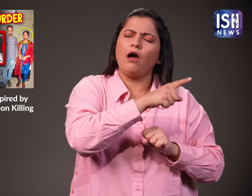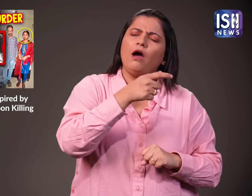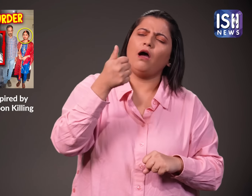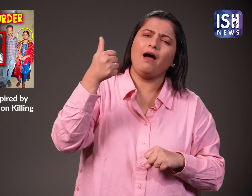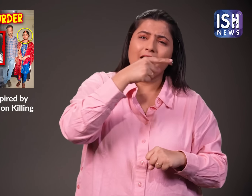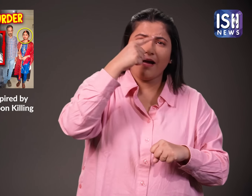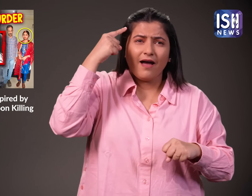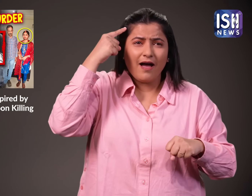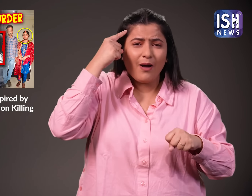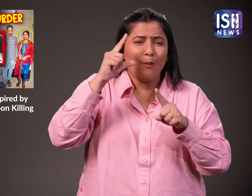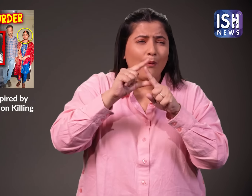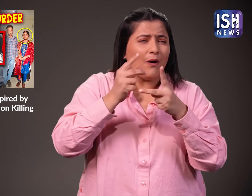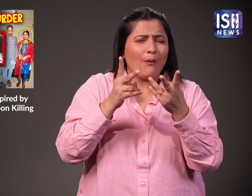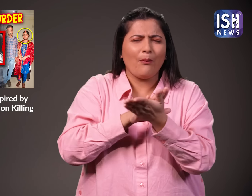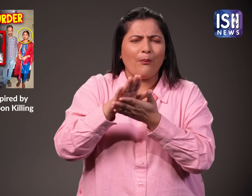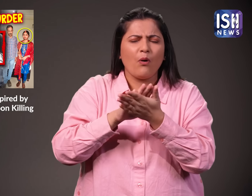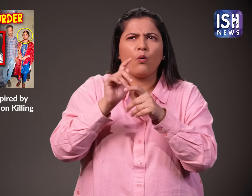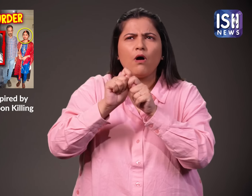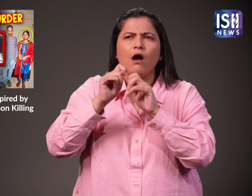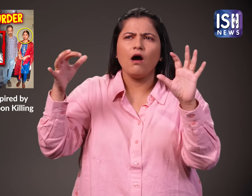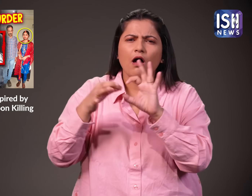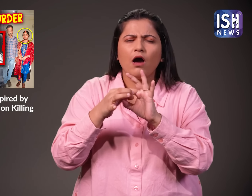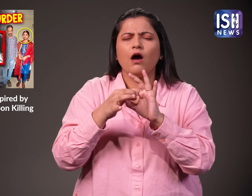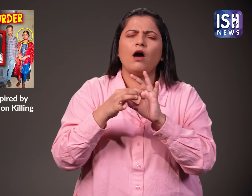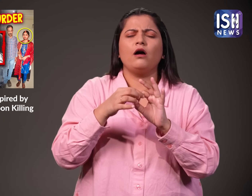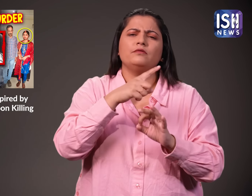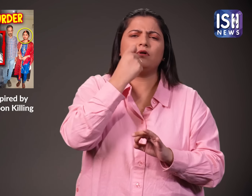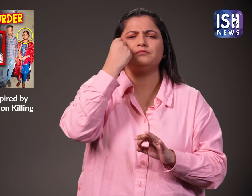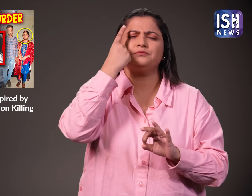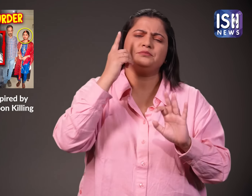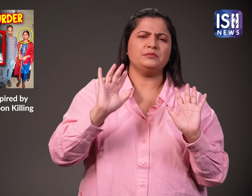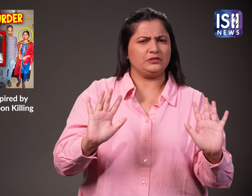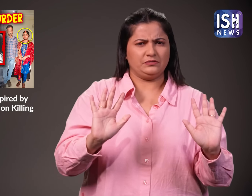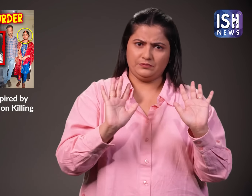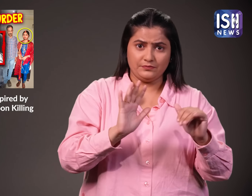He wasn't suspicious at all as he thought it as a regular work call.